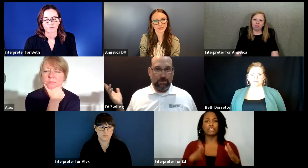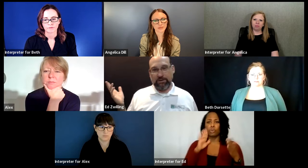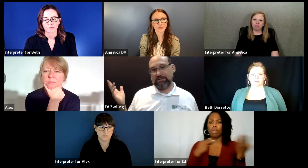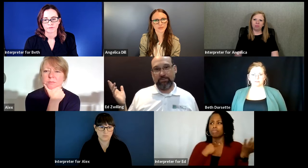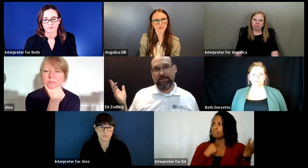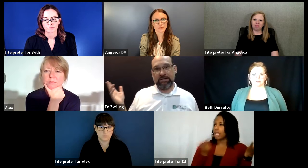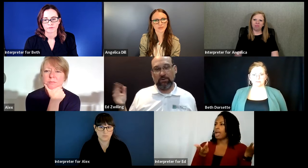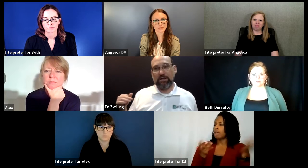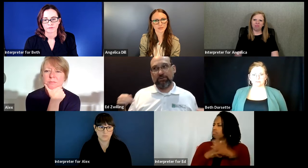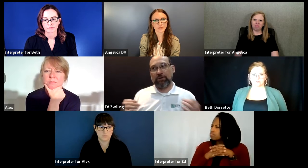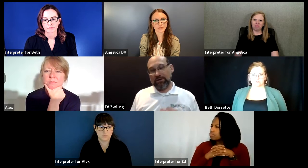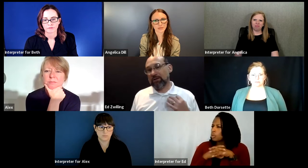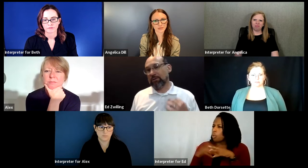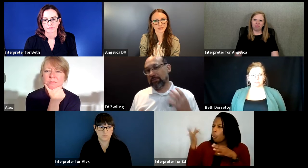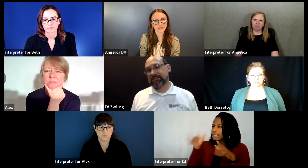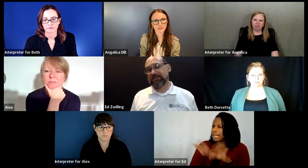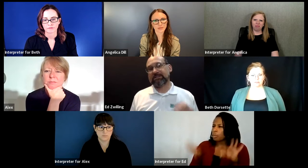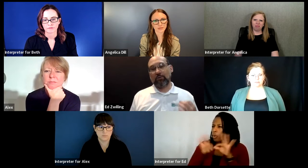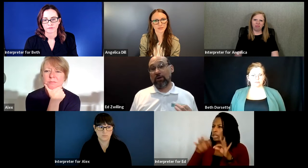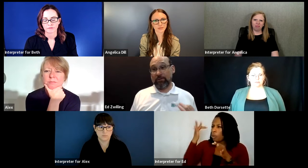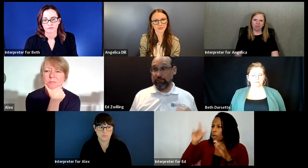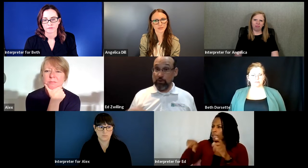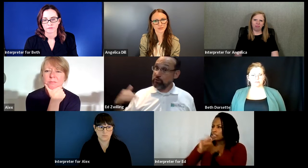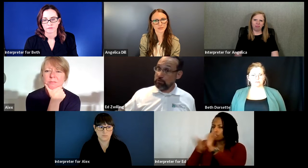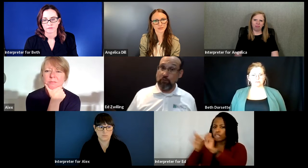know it's a big deal so when you're dealing with a business, whether it's one you work